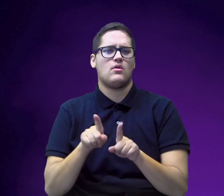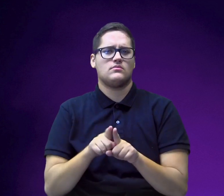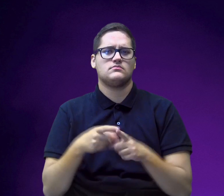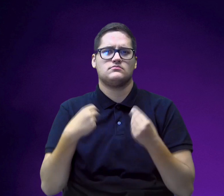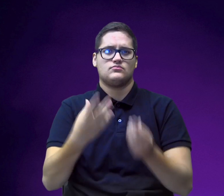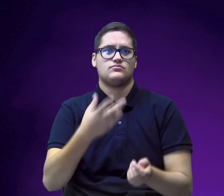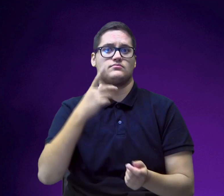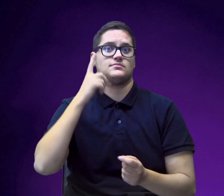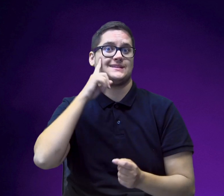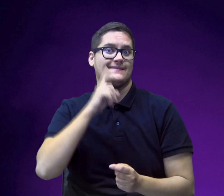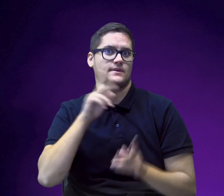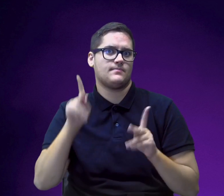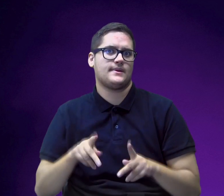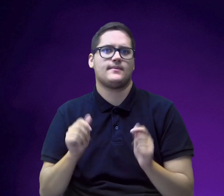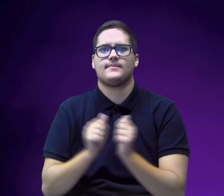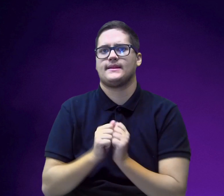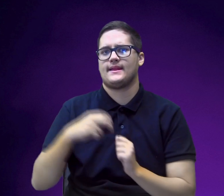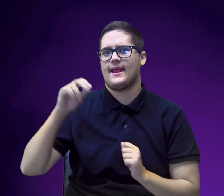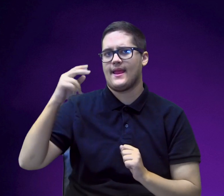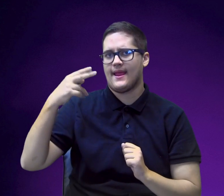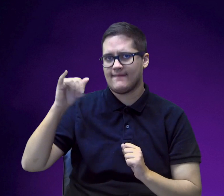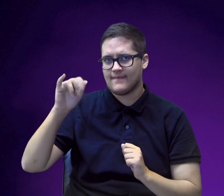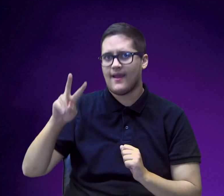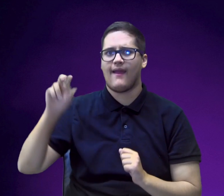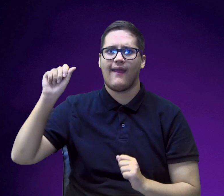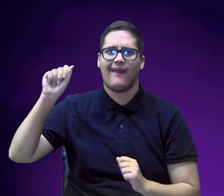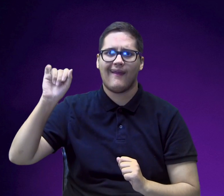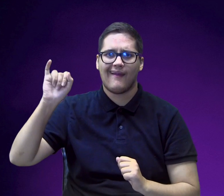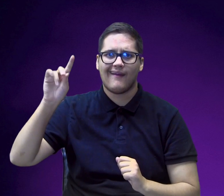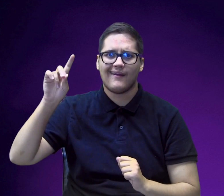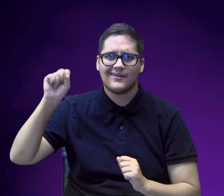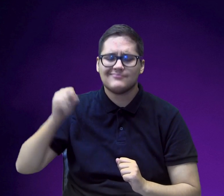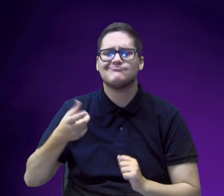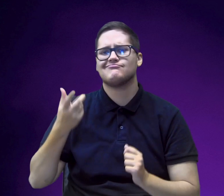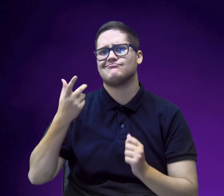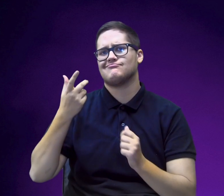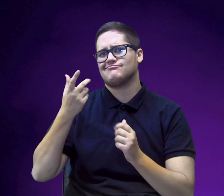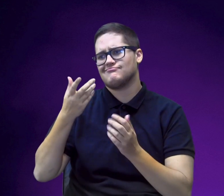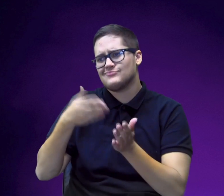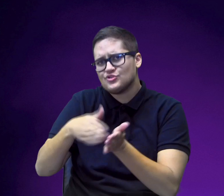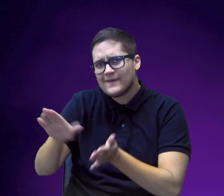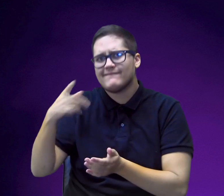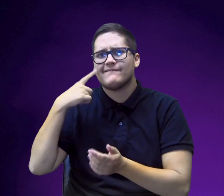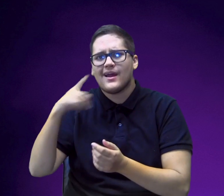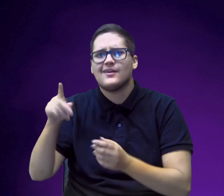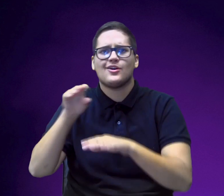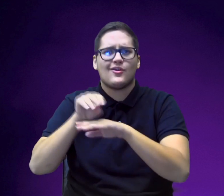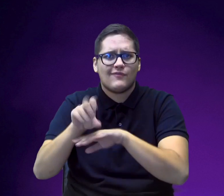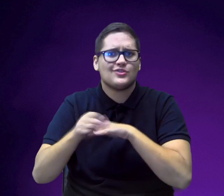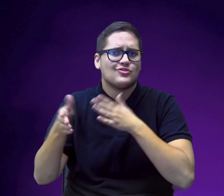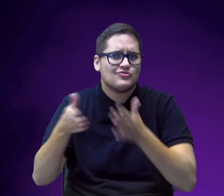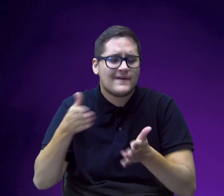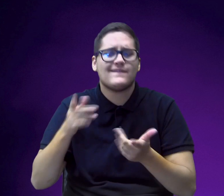We also offer deaf people with HIV and AIDS references for counselling service,